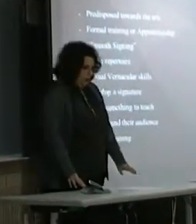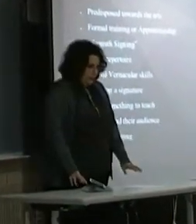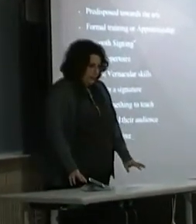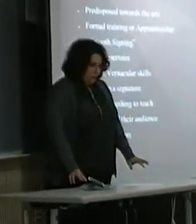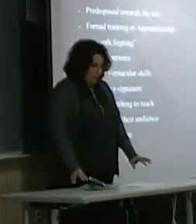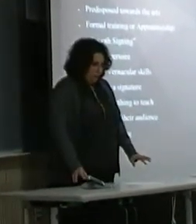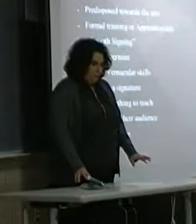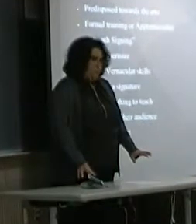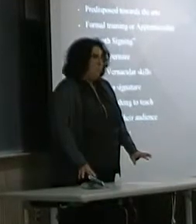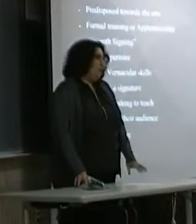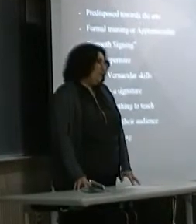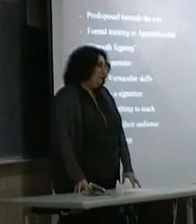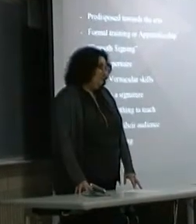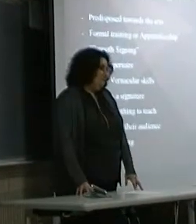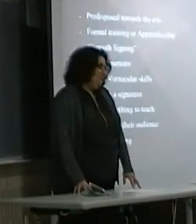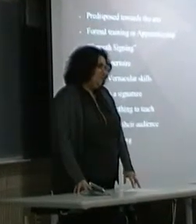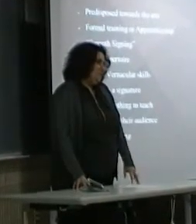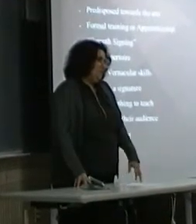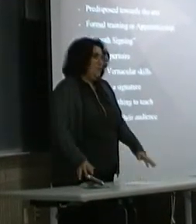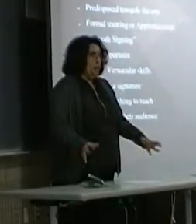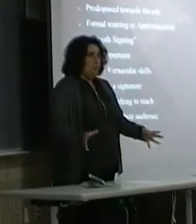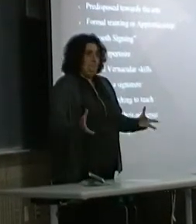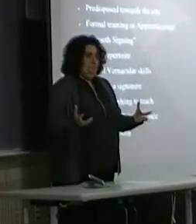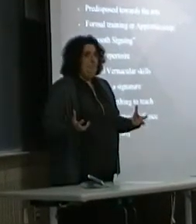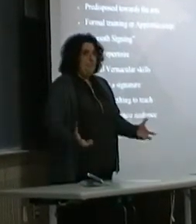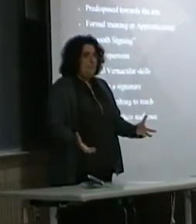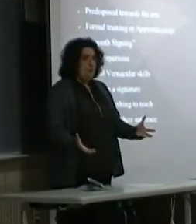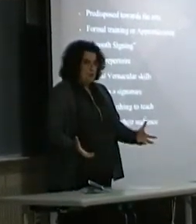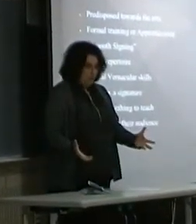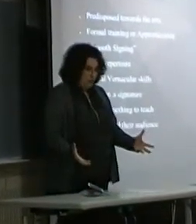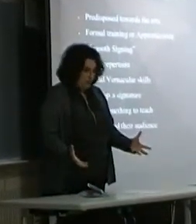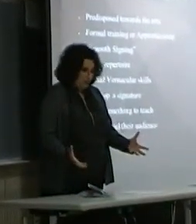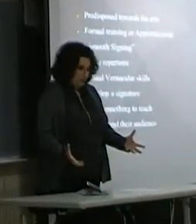They need to almost be born to want to be a storyteller.